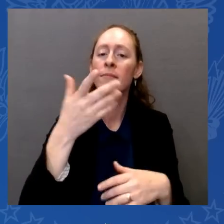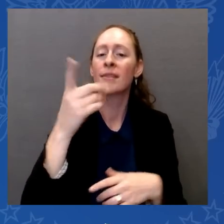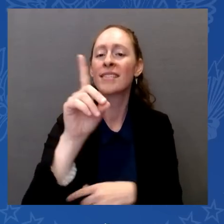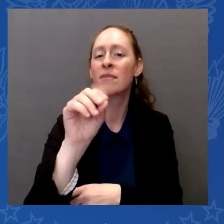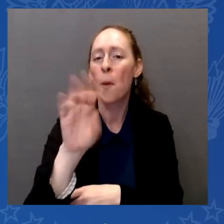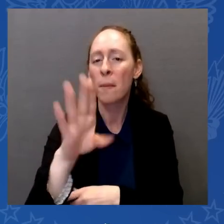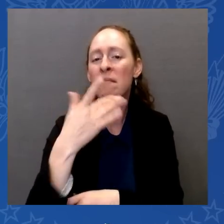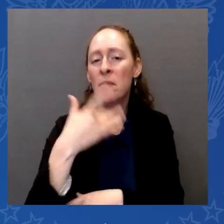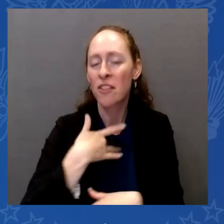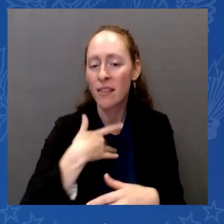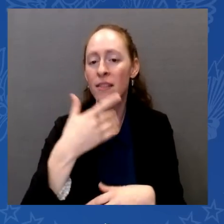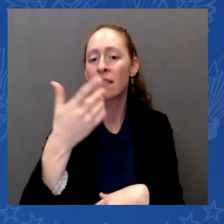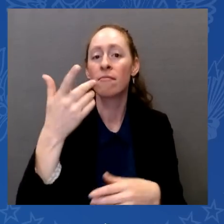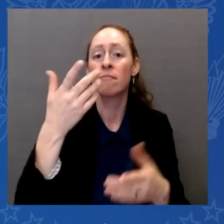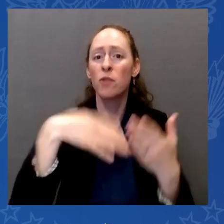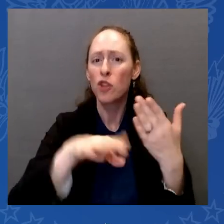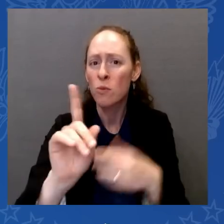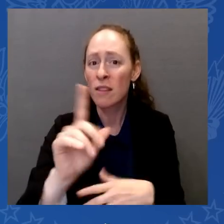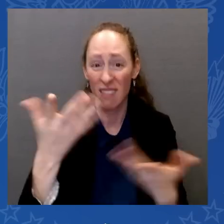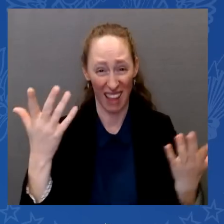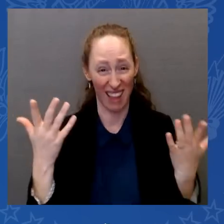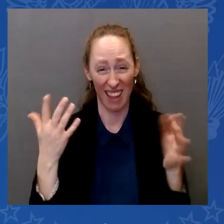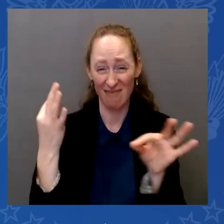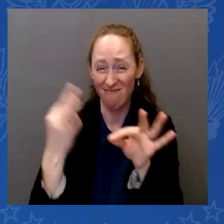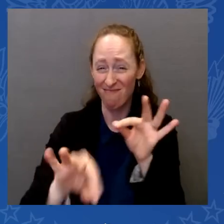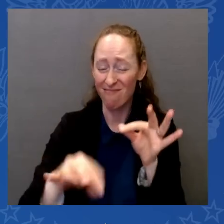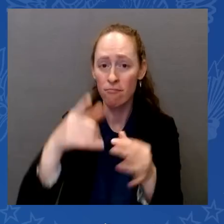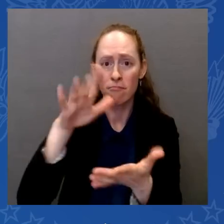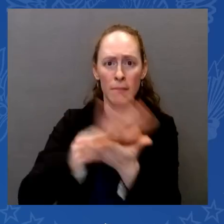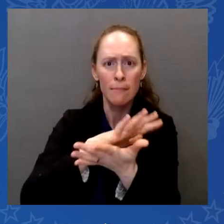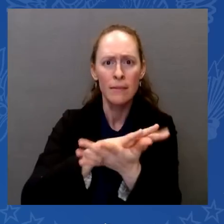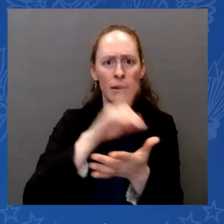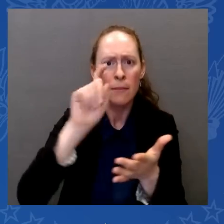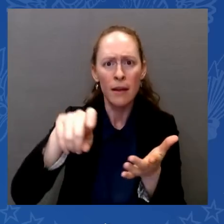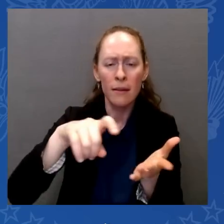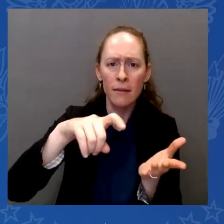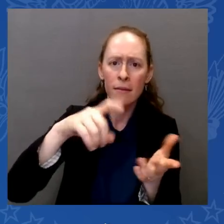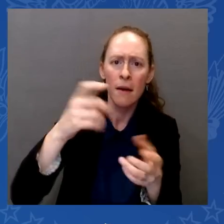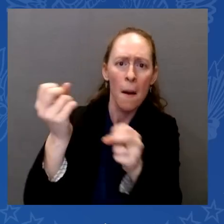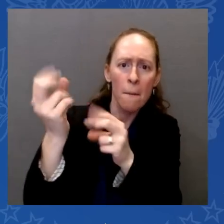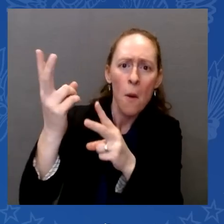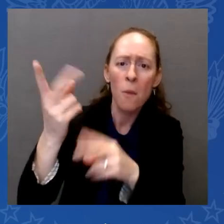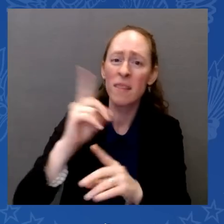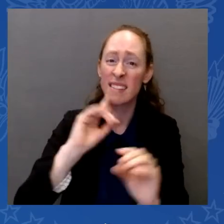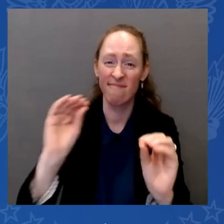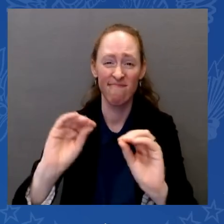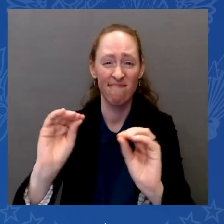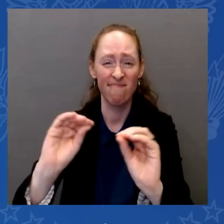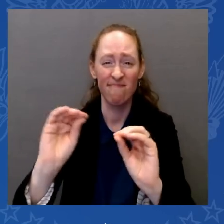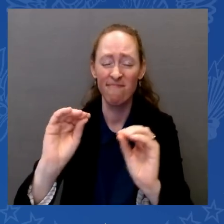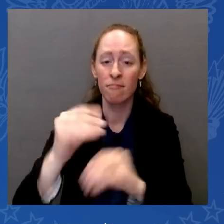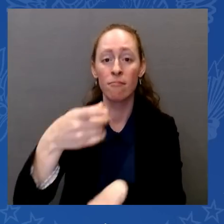It's available in English and in Spanish, on desktop and mobile. It takes less than five minutes.